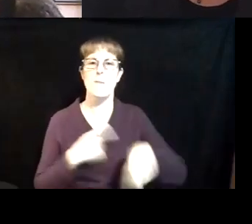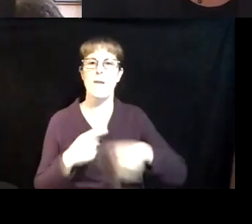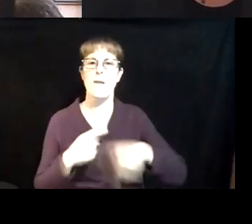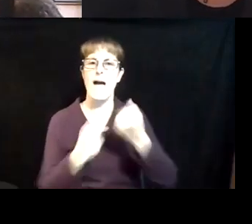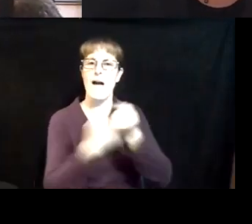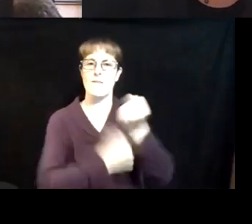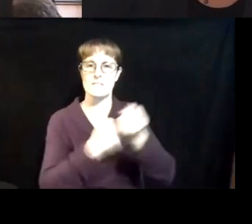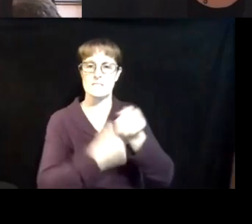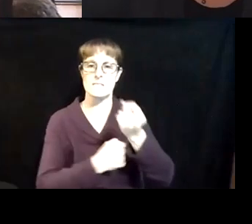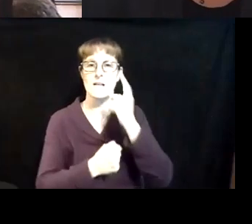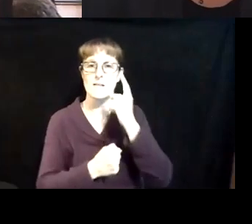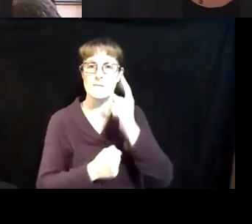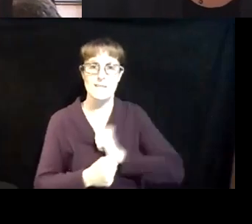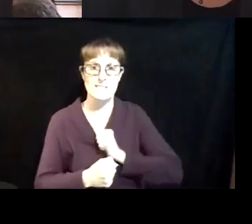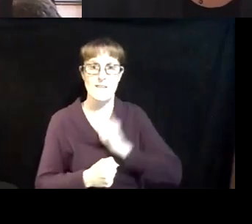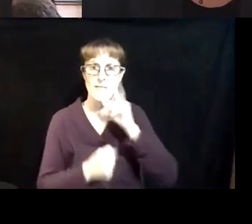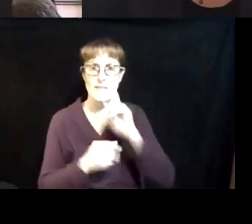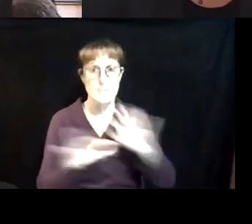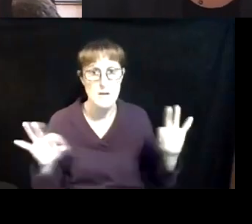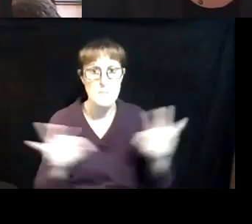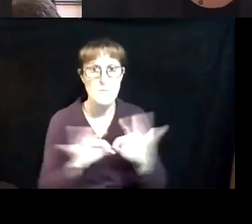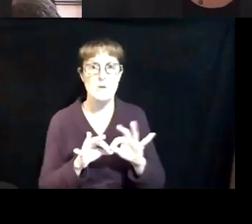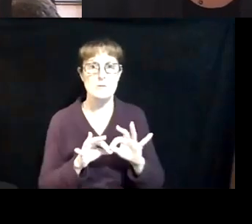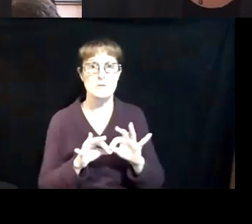just as Jennifer Msumba did. She was incredibly brave to do that,